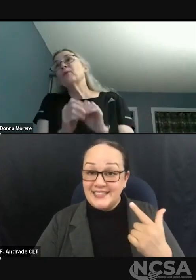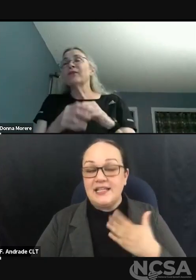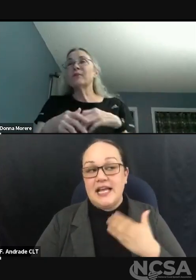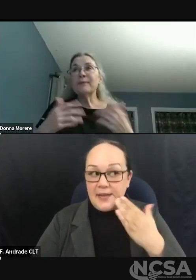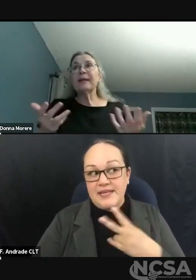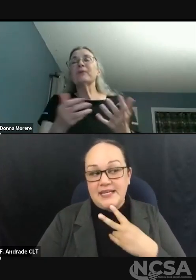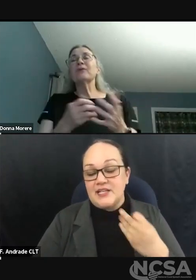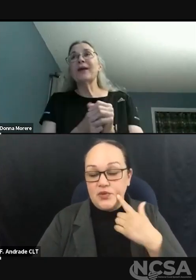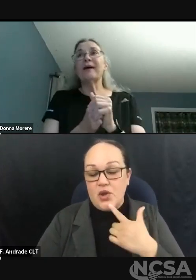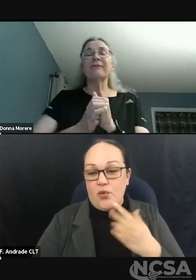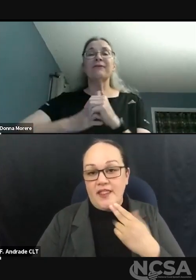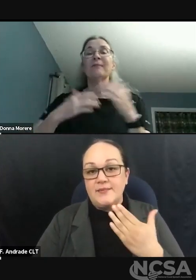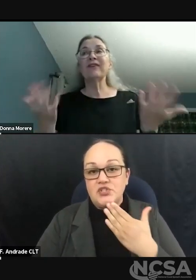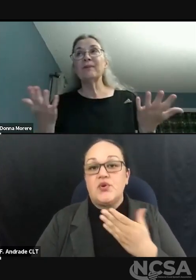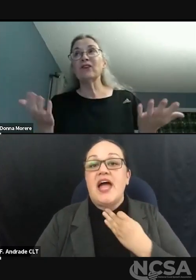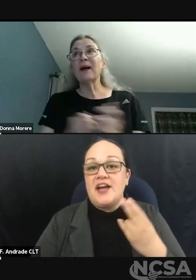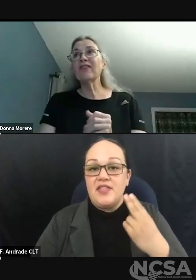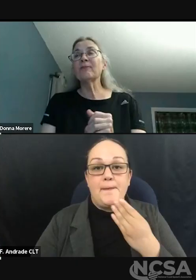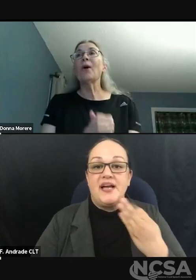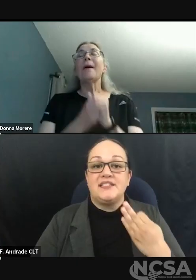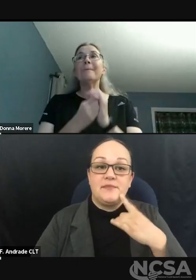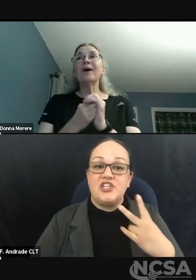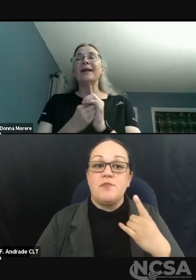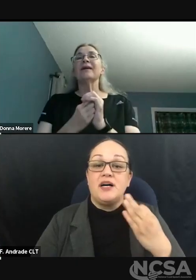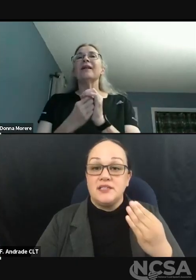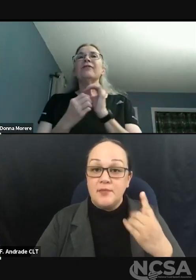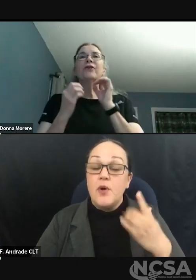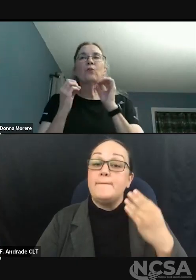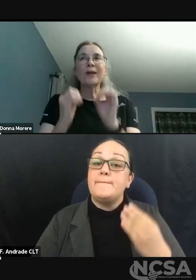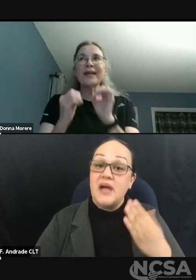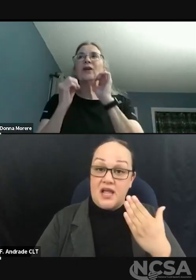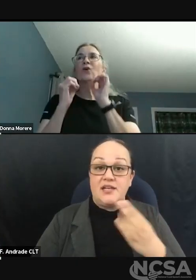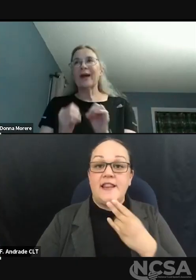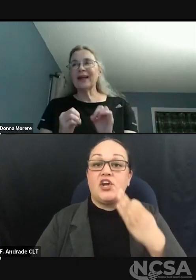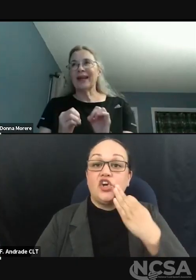we want them to be able to have the best speech possible. But you're reading correctly